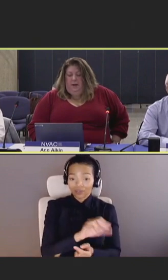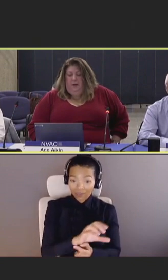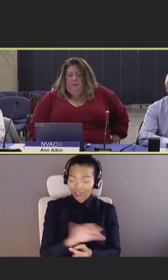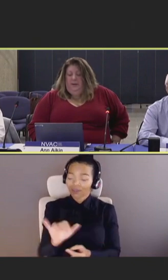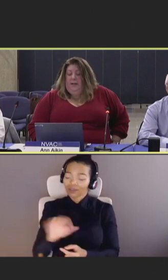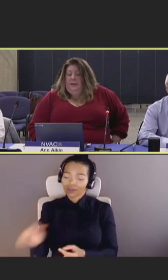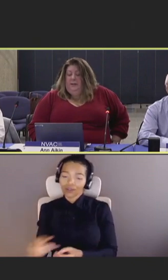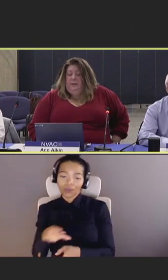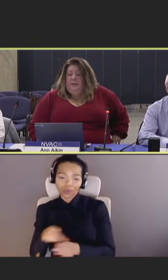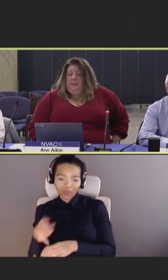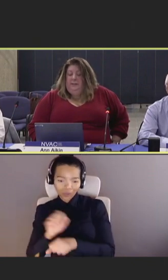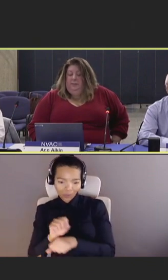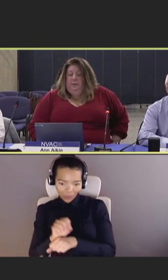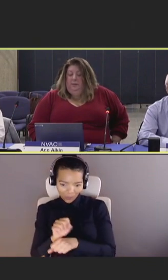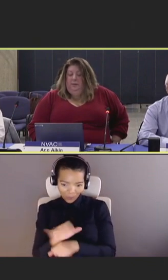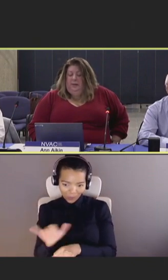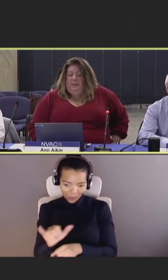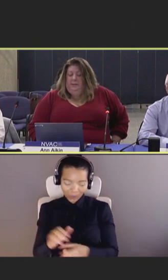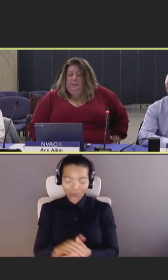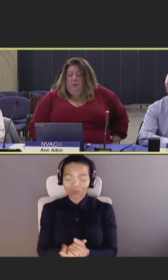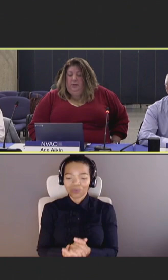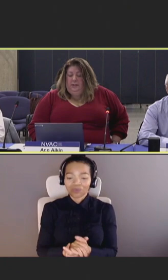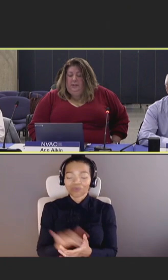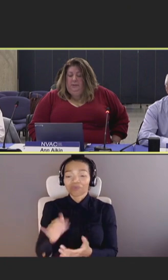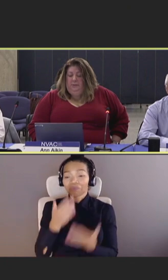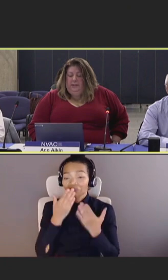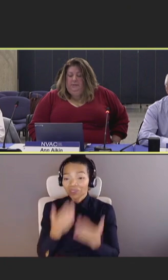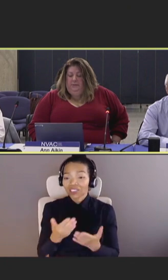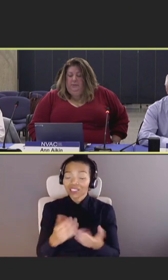With that, I'd also like to thank the support team who plays a couple of roles